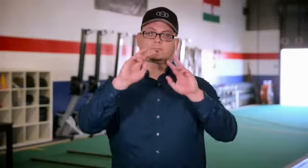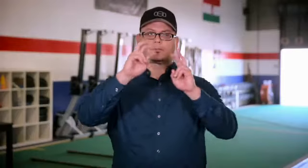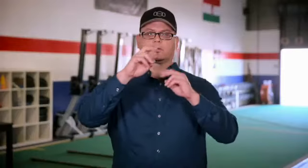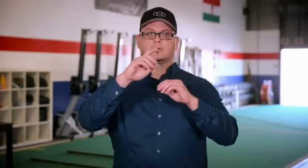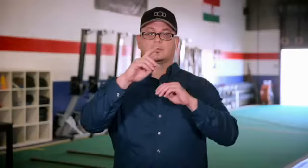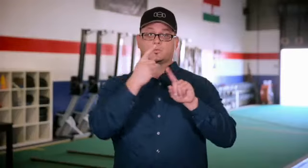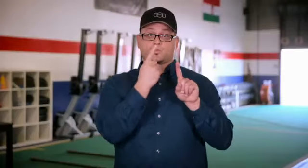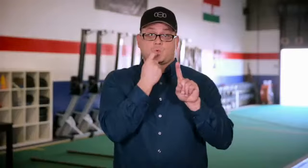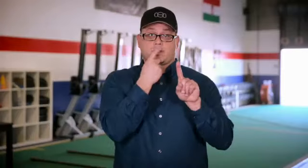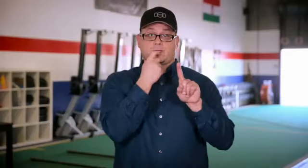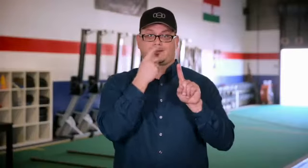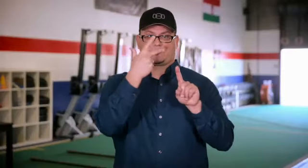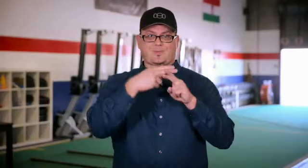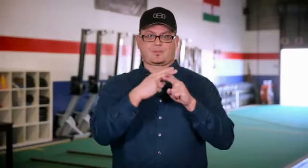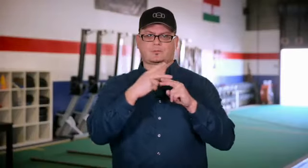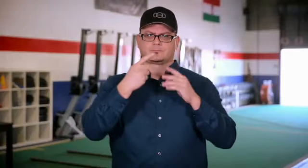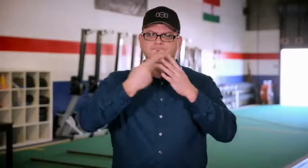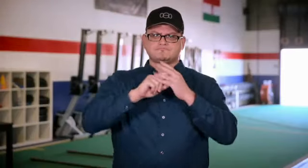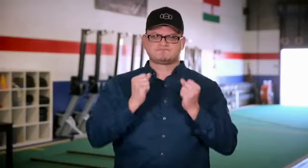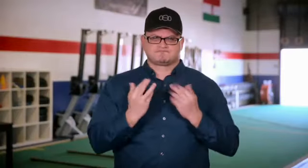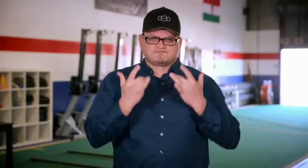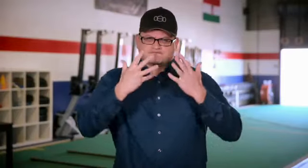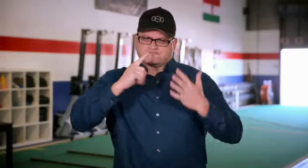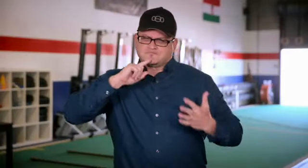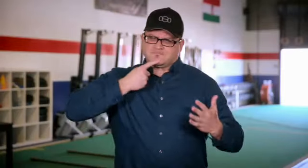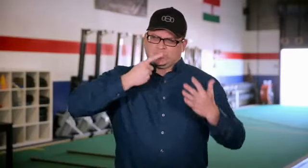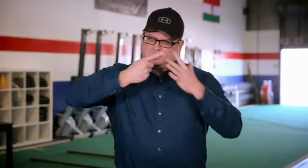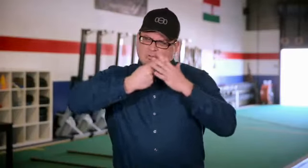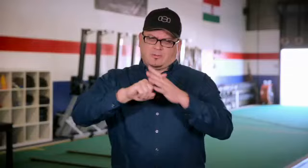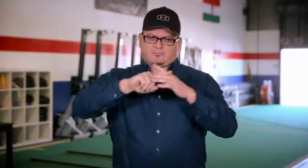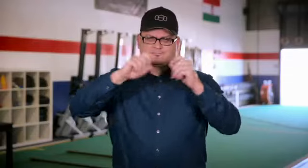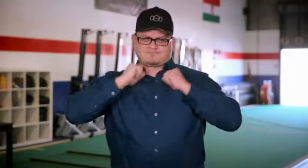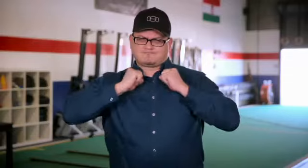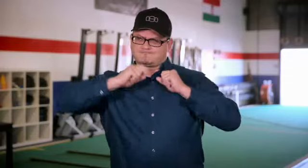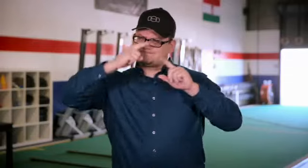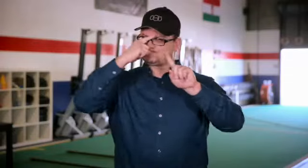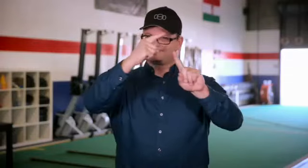Red is the three pound version. It represents the fire and commitment that one has when starting out.